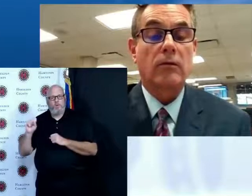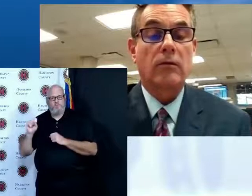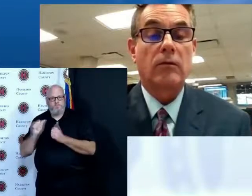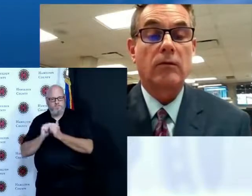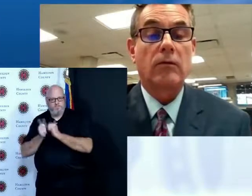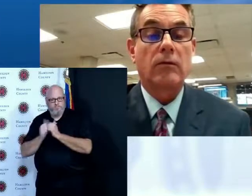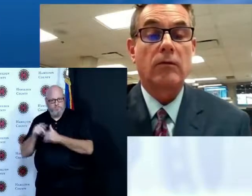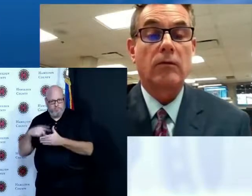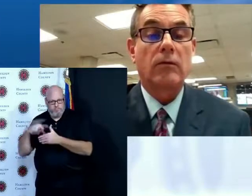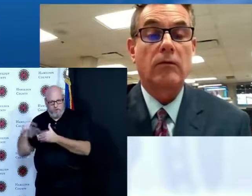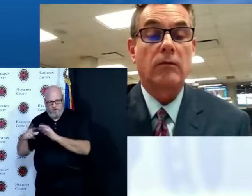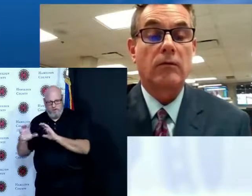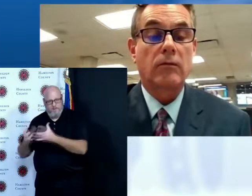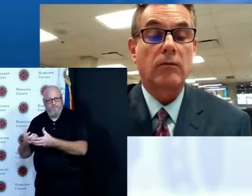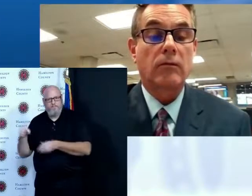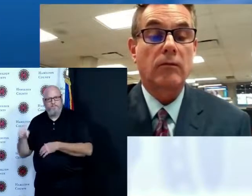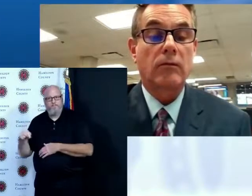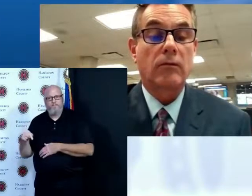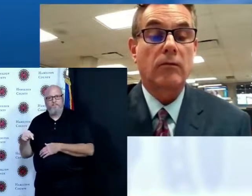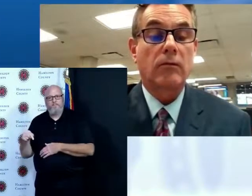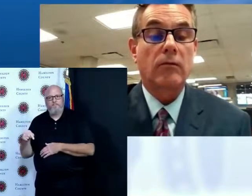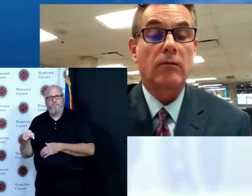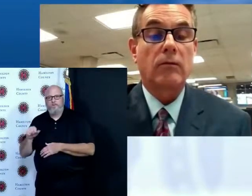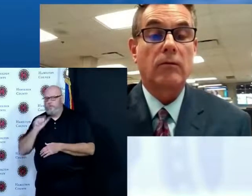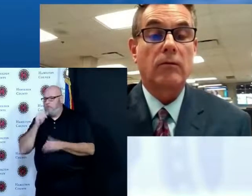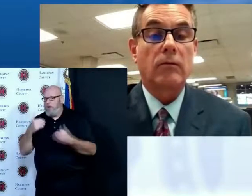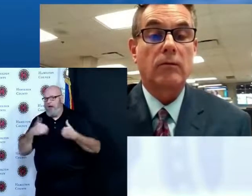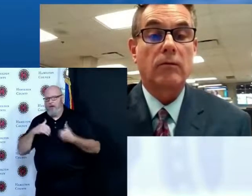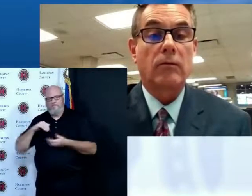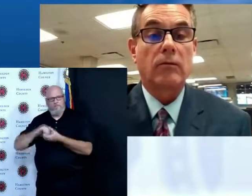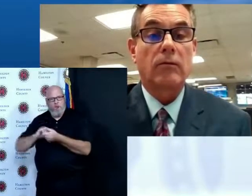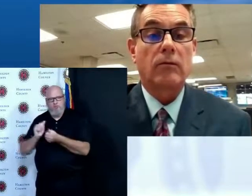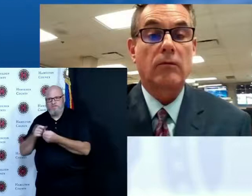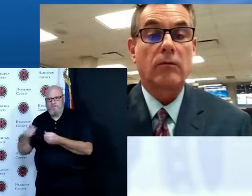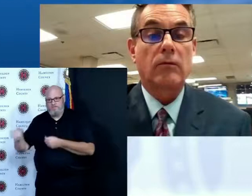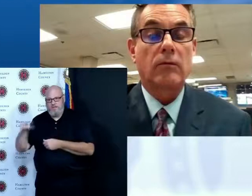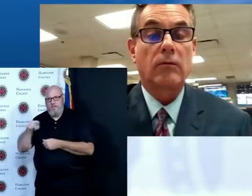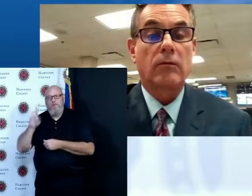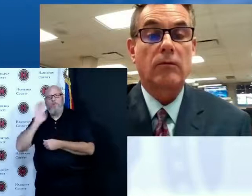partnership or ability to get vaccinated through one of those means but every our community whether